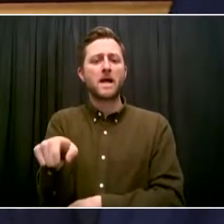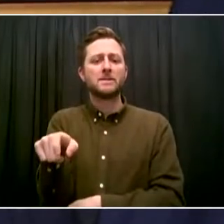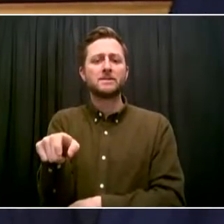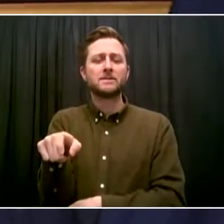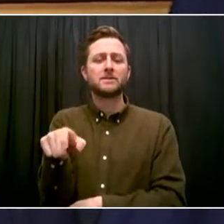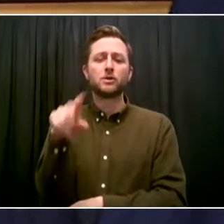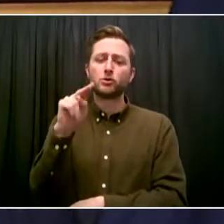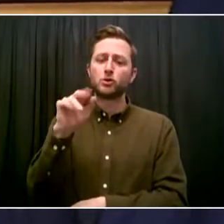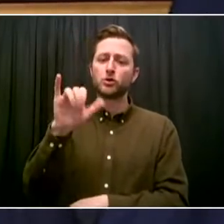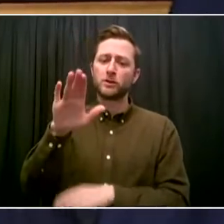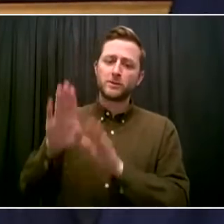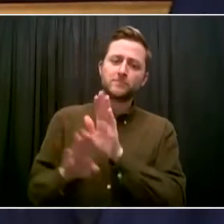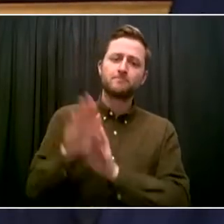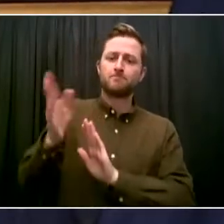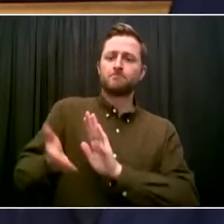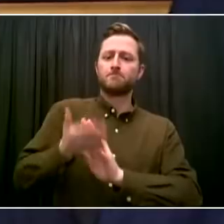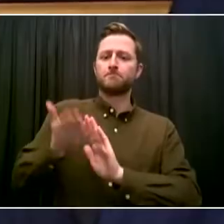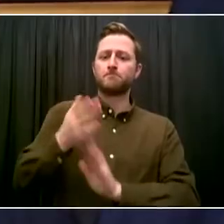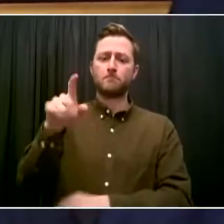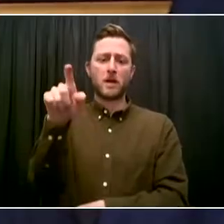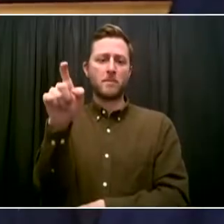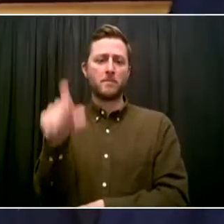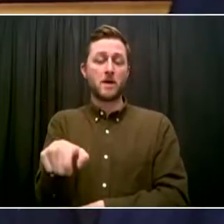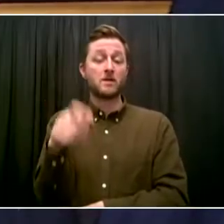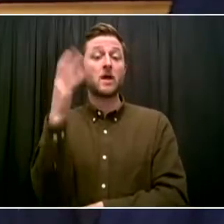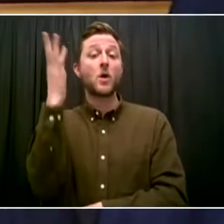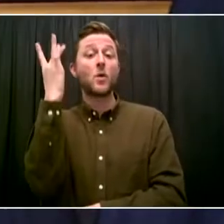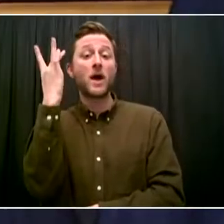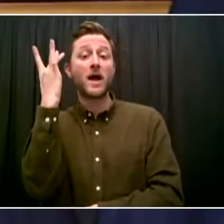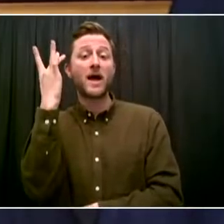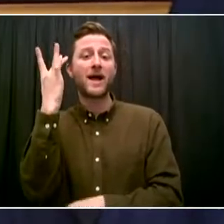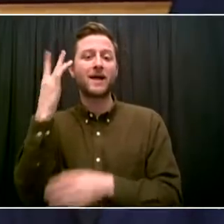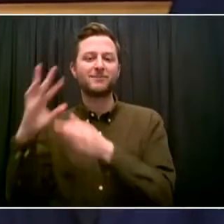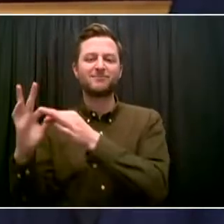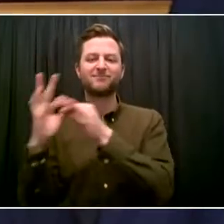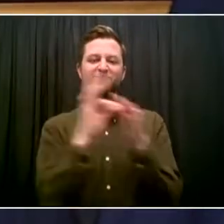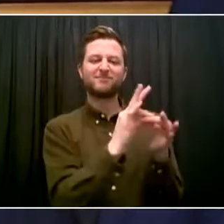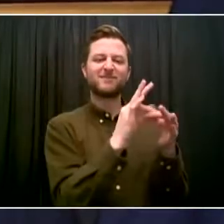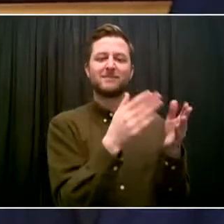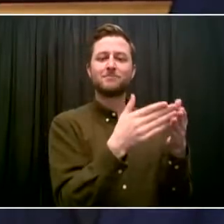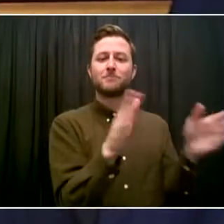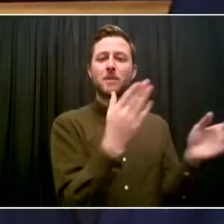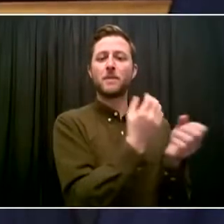WE HAVE TO GET OUR CITY UP AND OPERATING AGAIN. THE ECONMYO